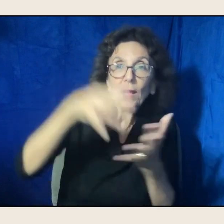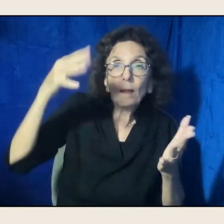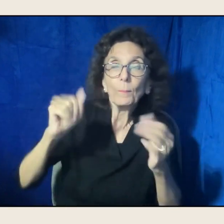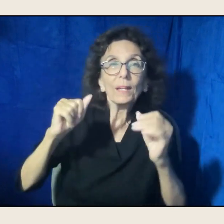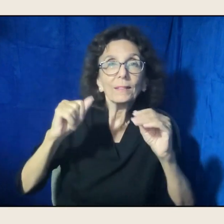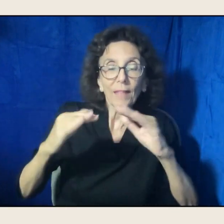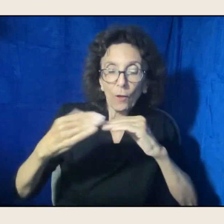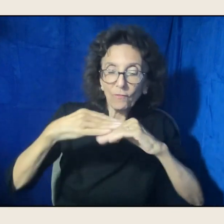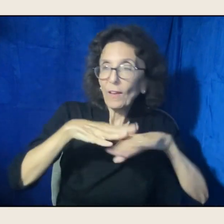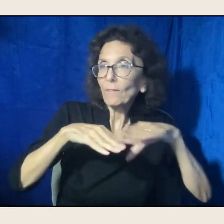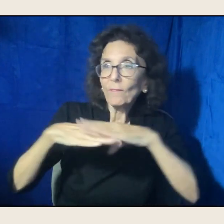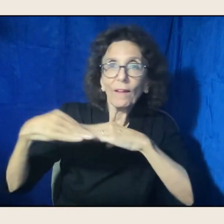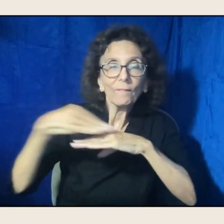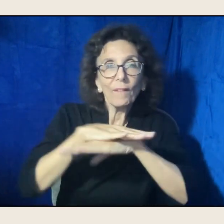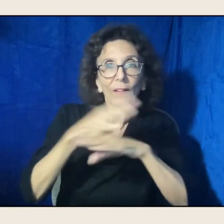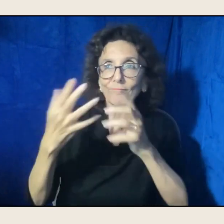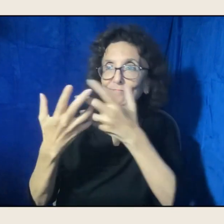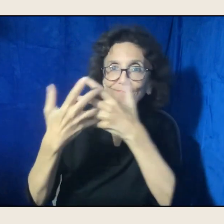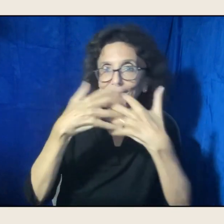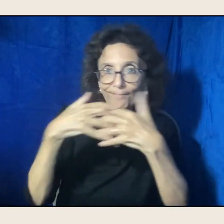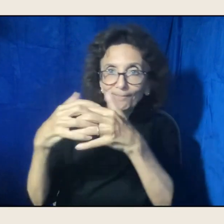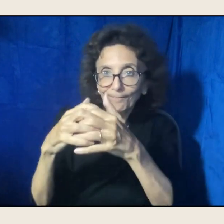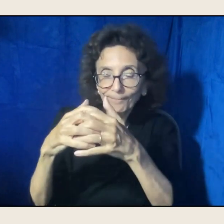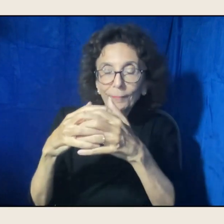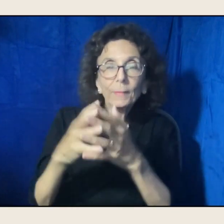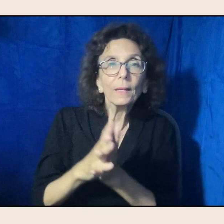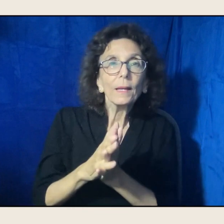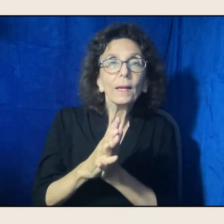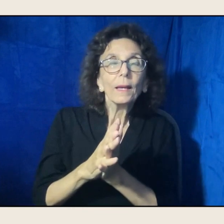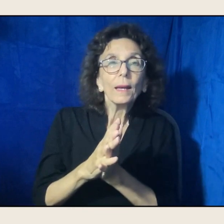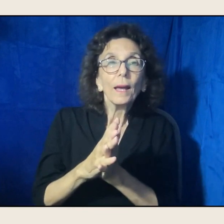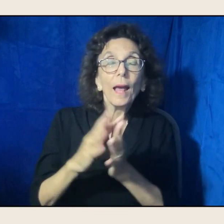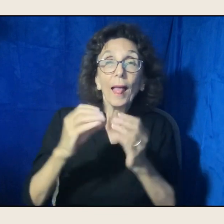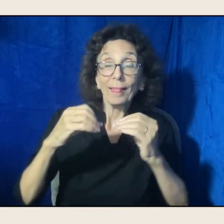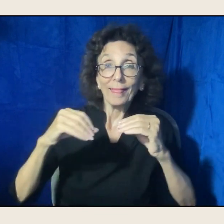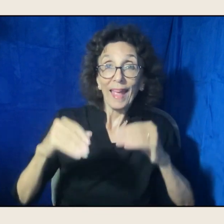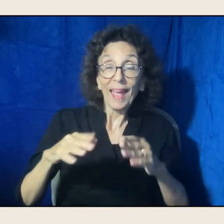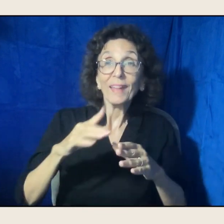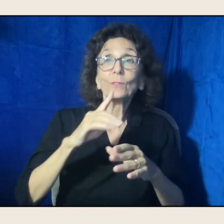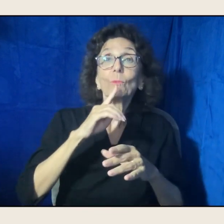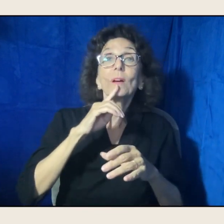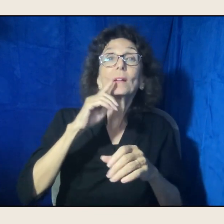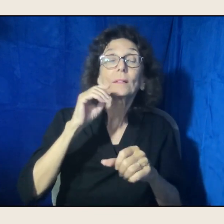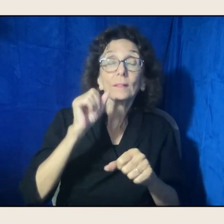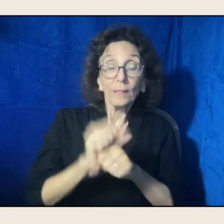The way that land was organized, literally from the antebellum period impacts today,